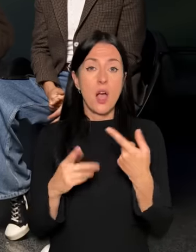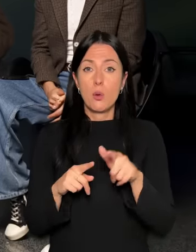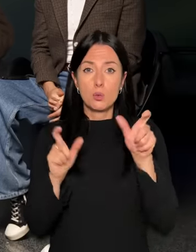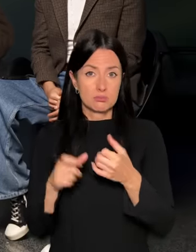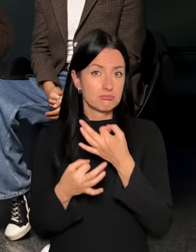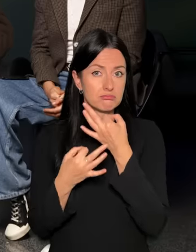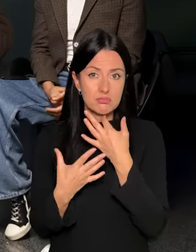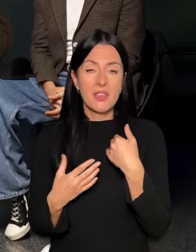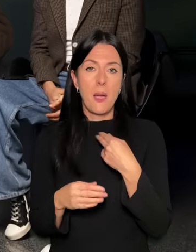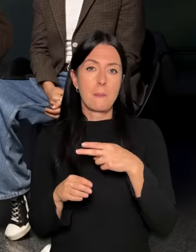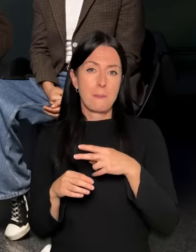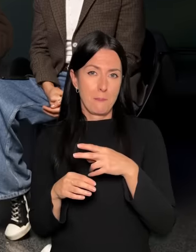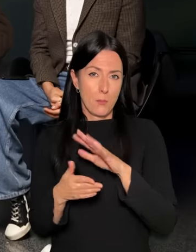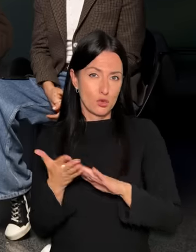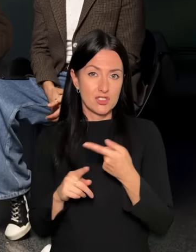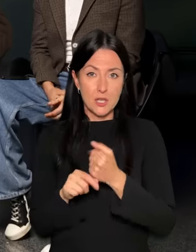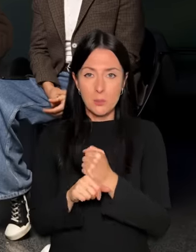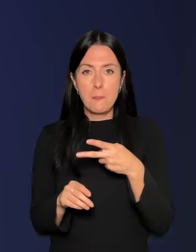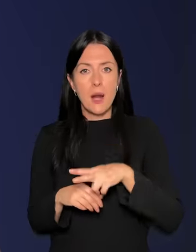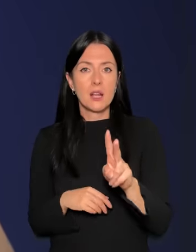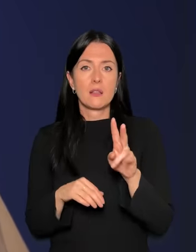People liked it, and I continued to do this while working in IT.